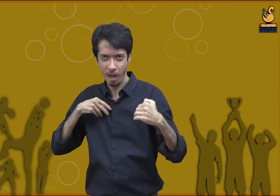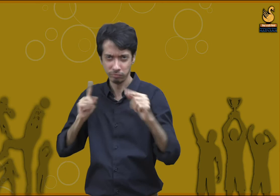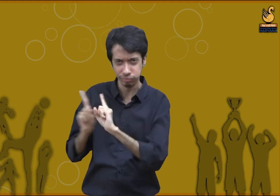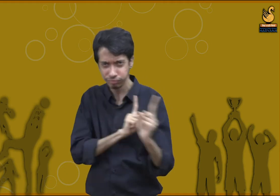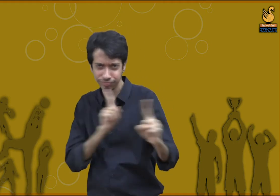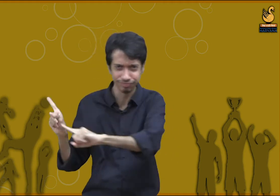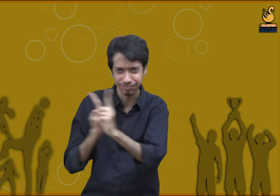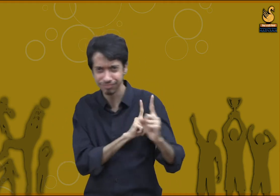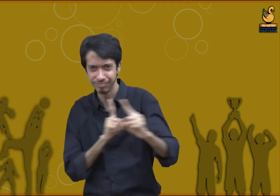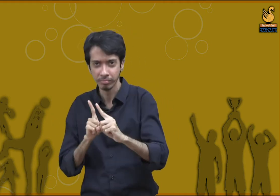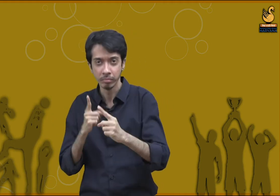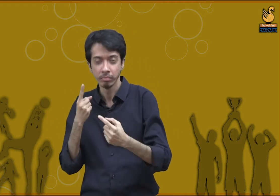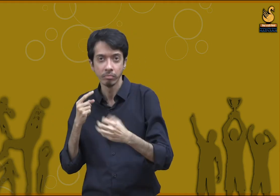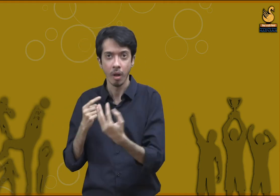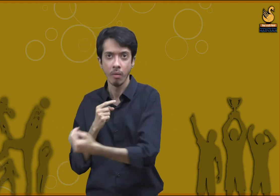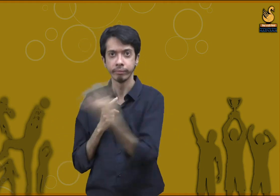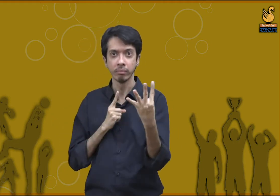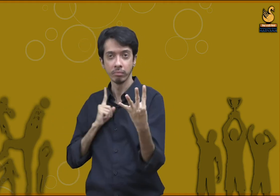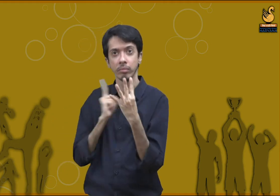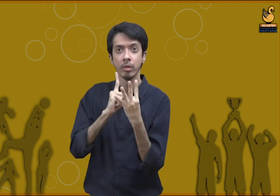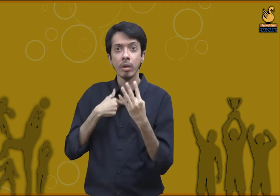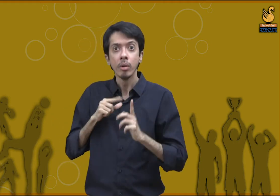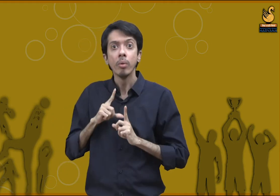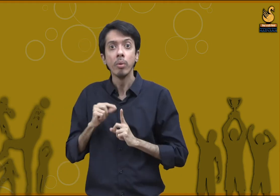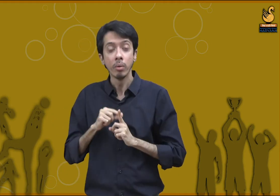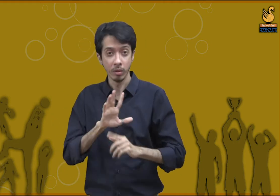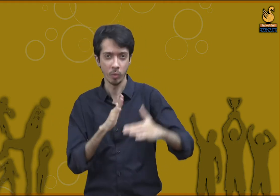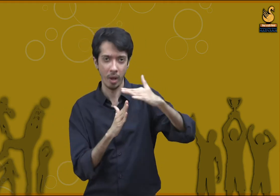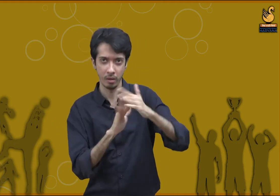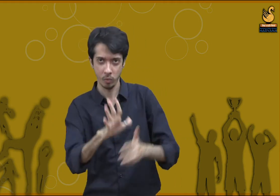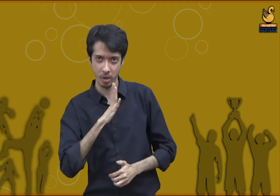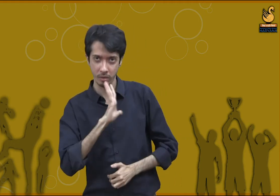to get the ball into the other team's goal. When the opposite team create difficulty